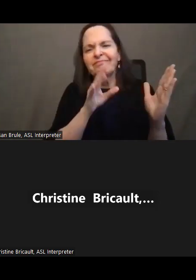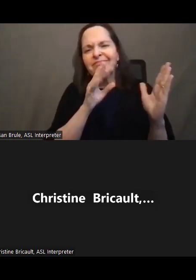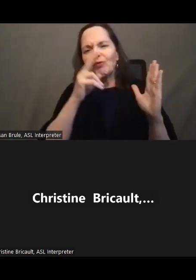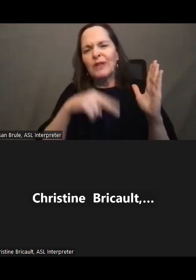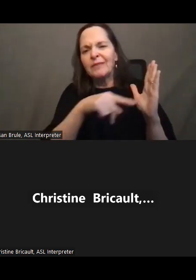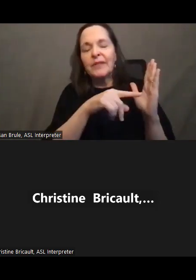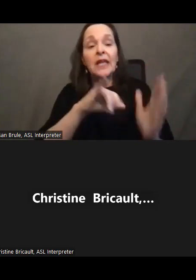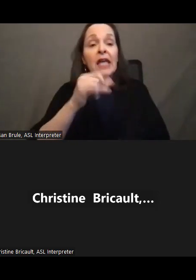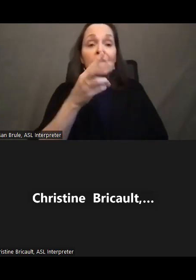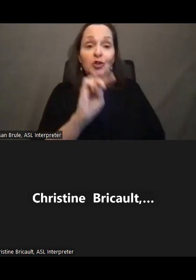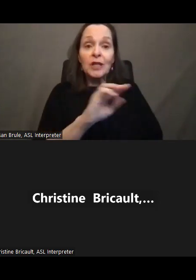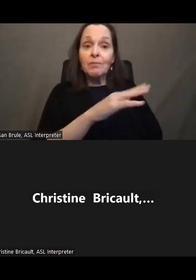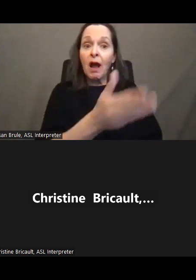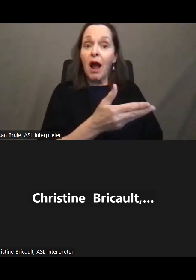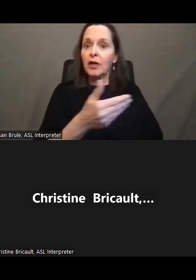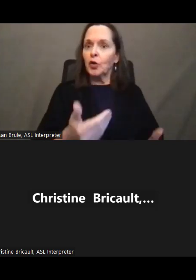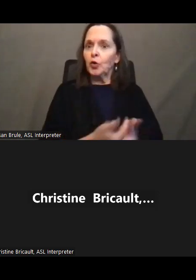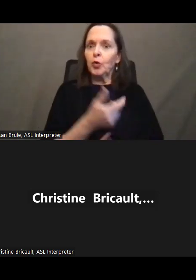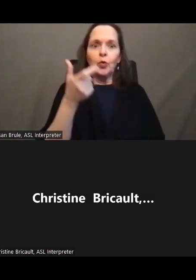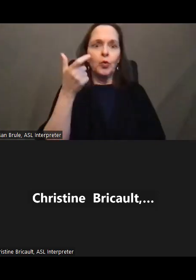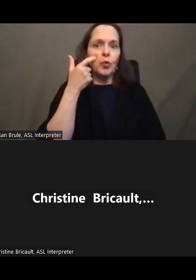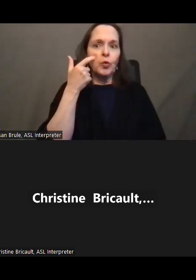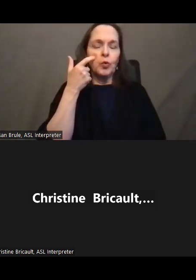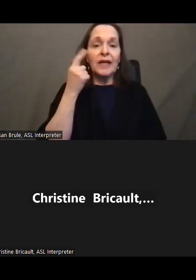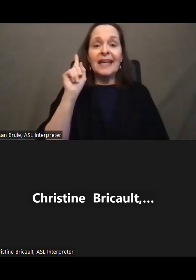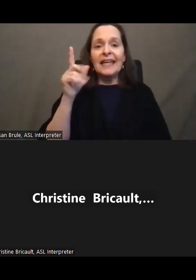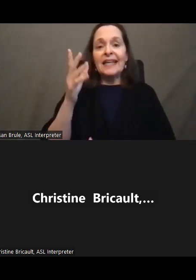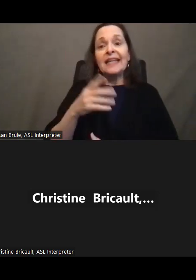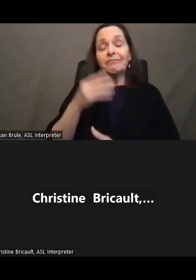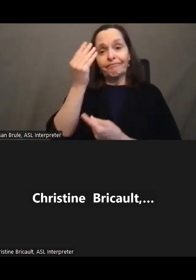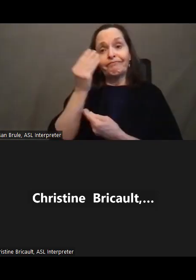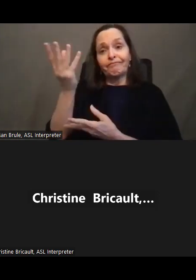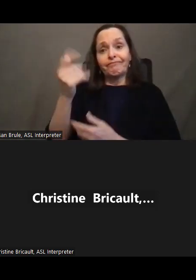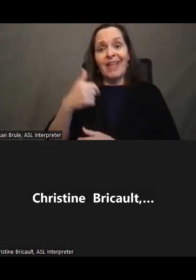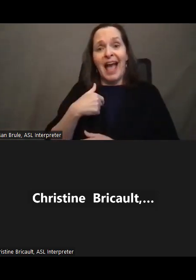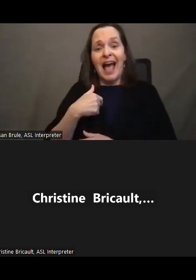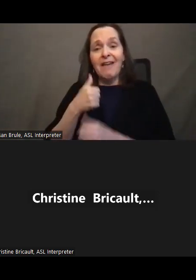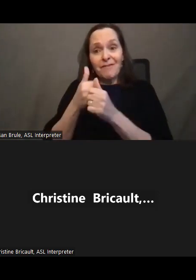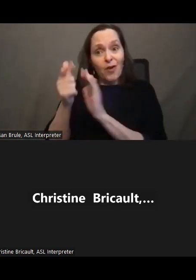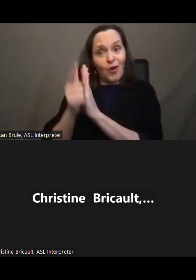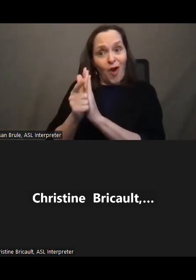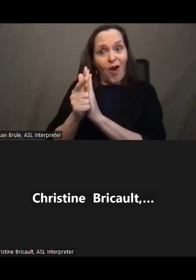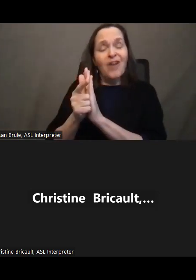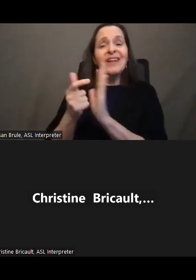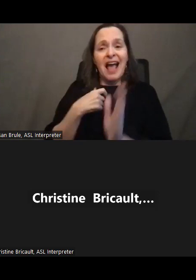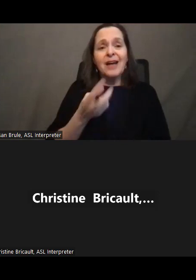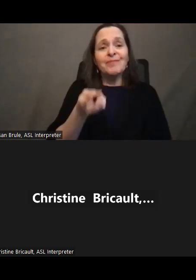He has disclosed that he is legally blind, and has requested a reasonable accommodation in order to perform the